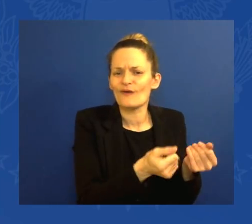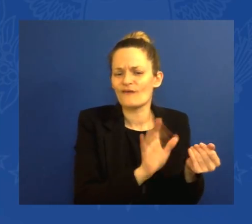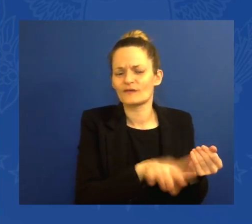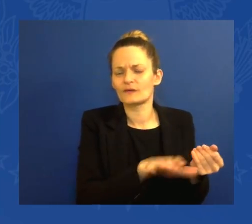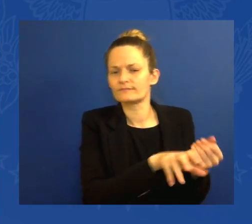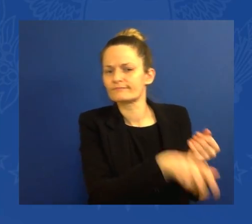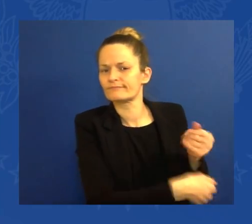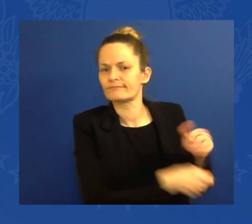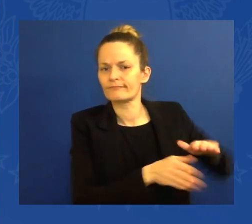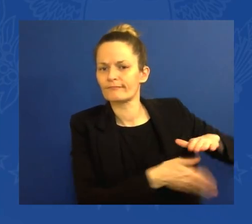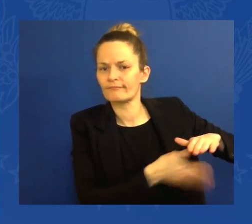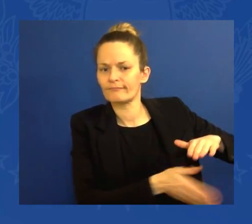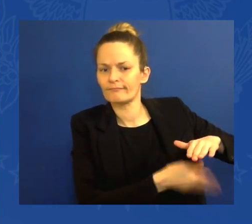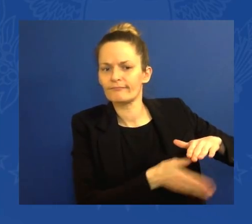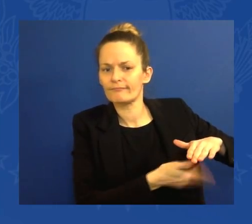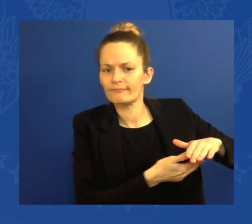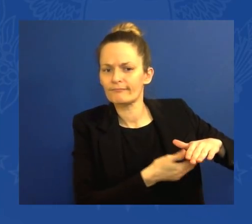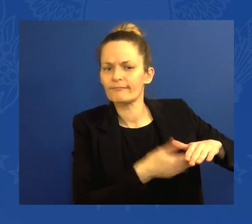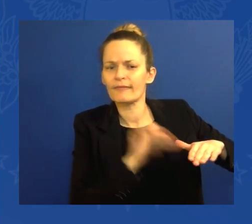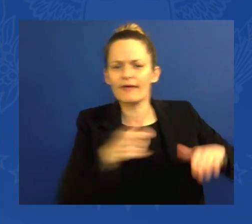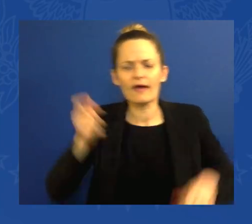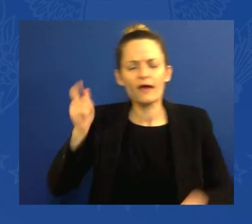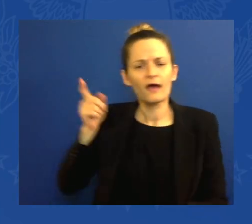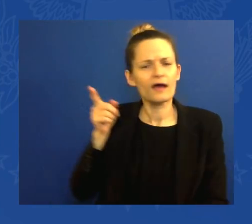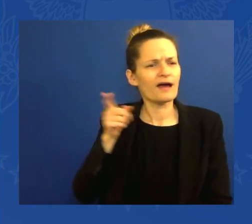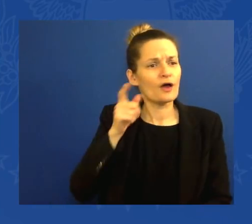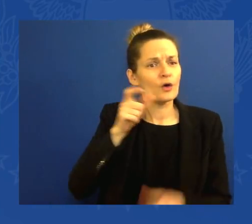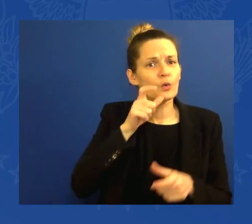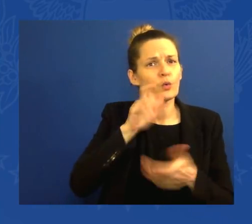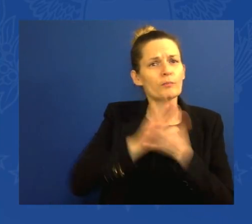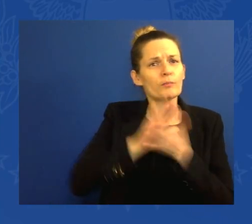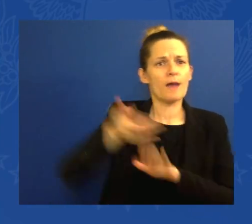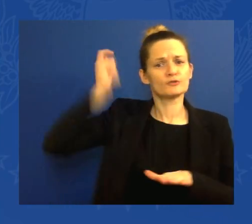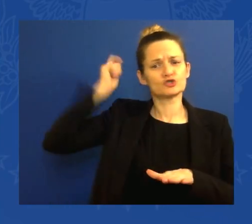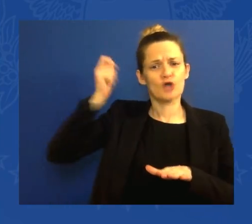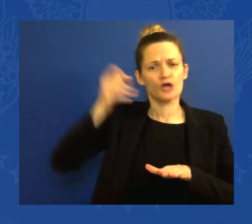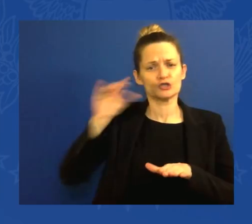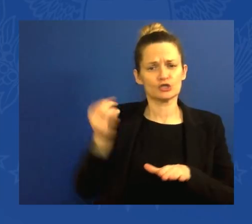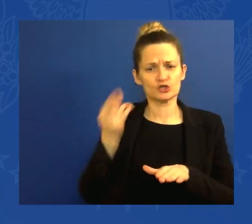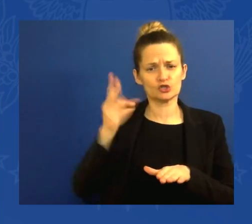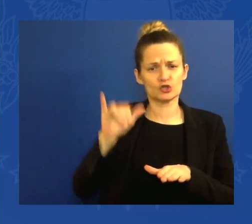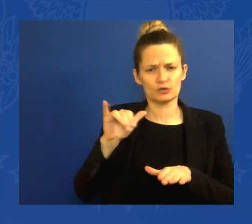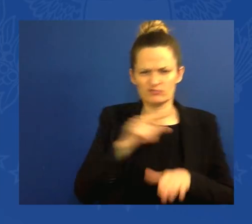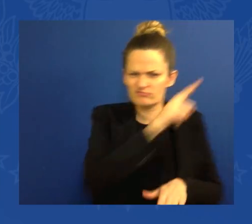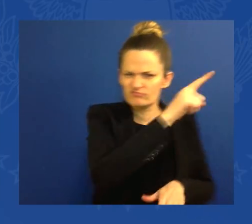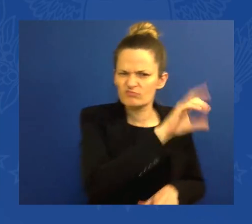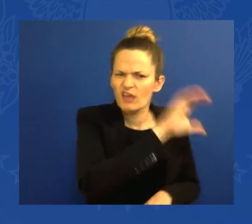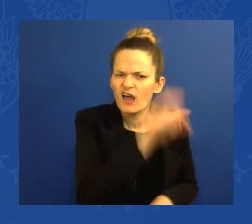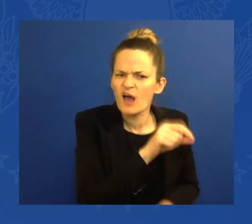And the outcomes of the arbitration are usually hidden from the public and the employees and coworkers. And they usually can't even --